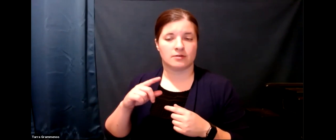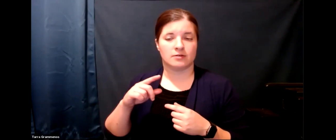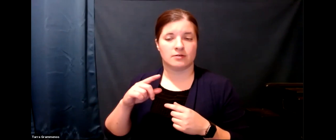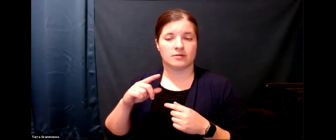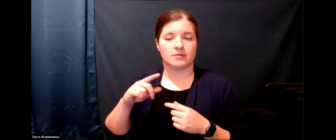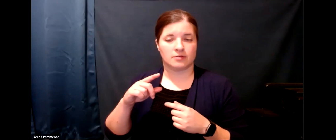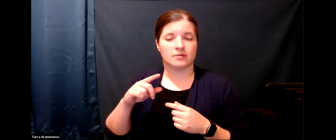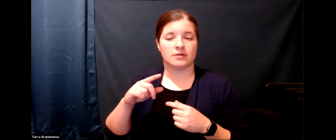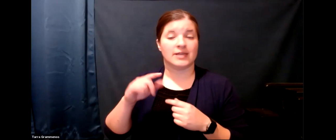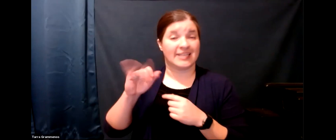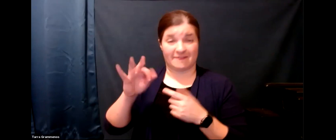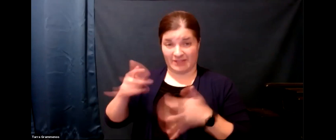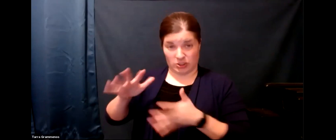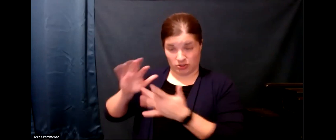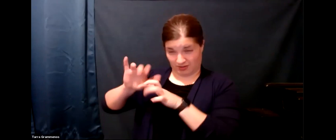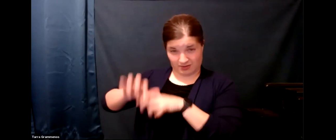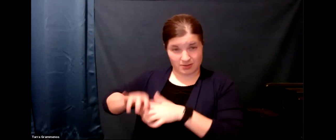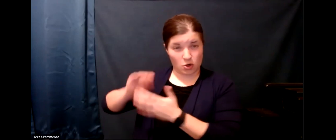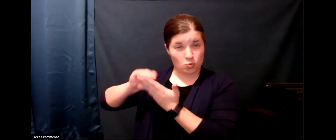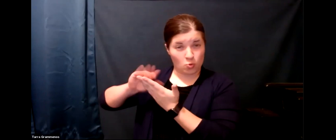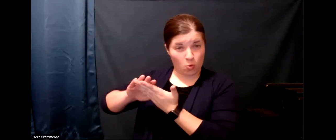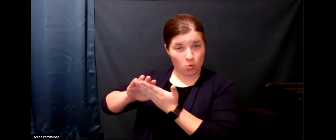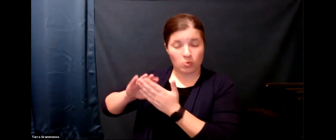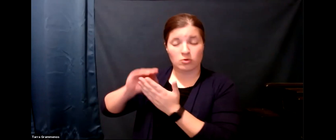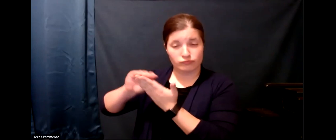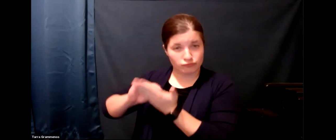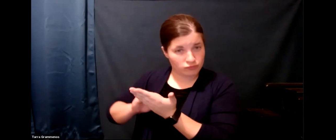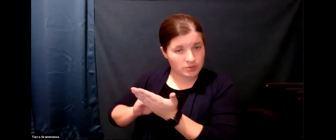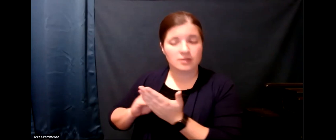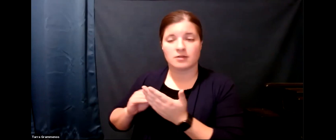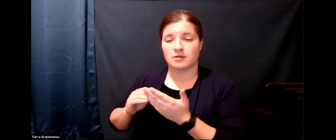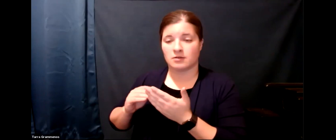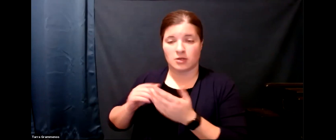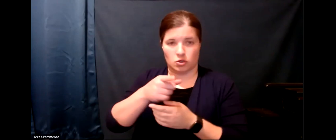the polling place or another early voting location to vote.